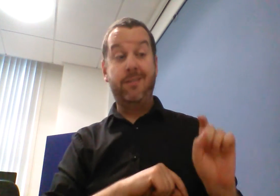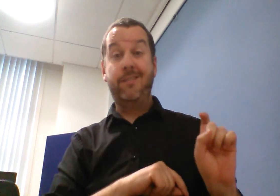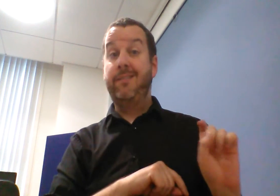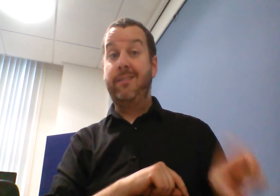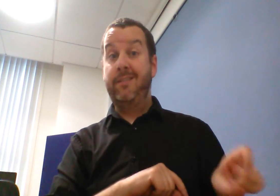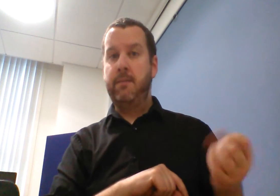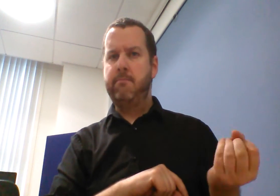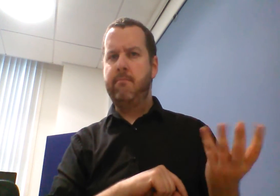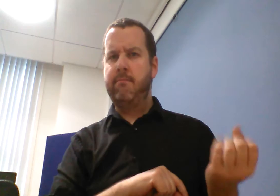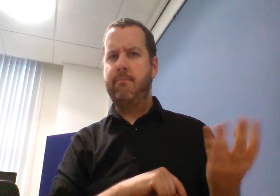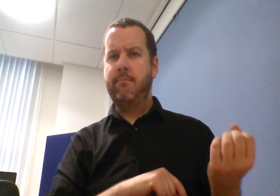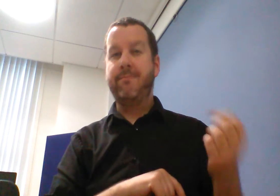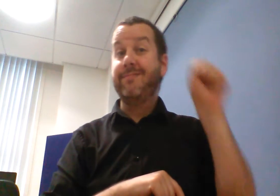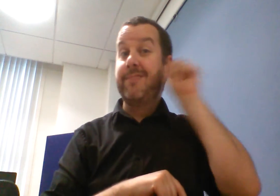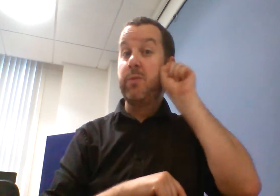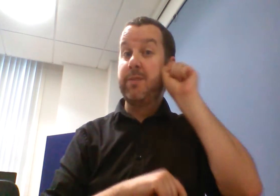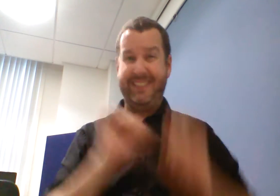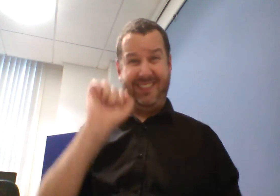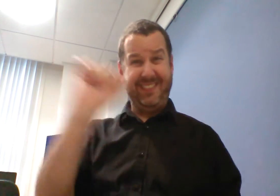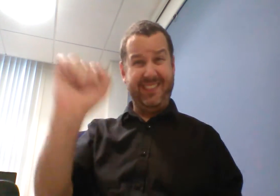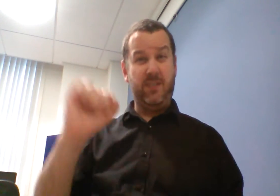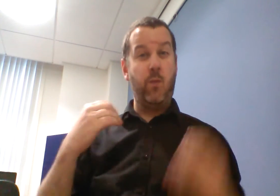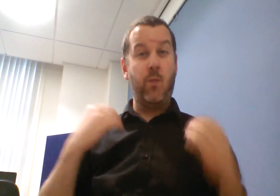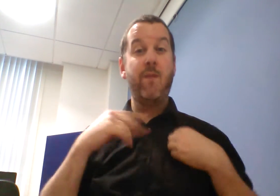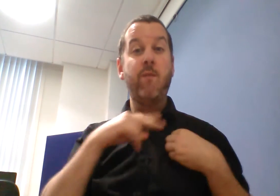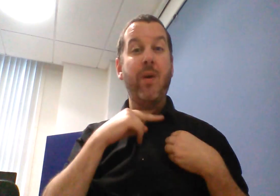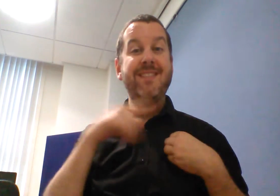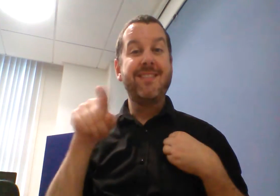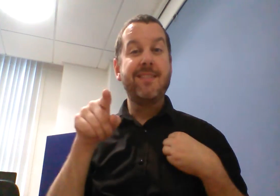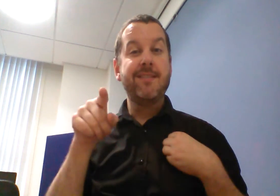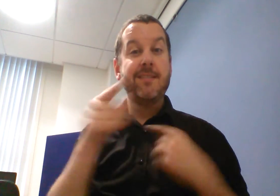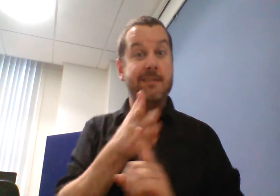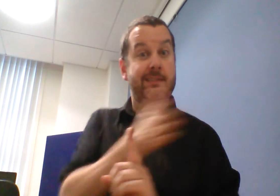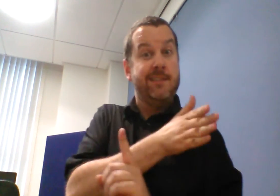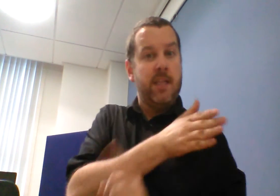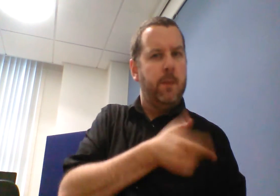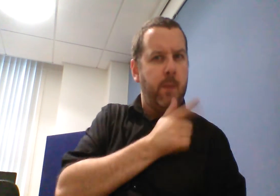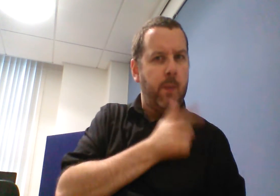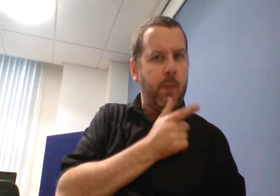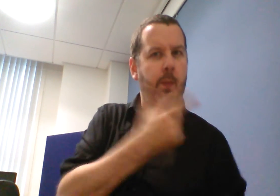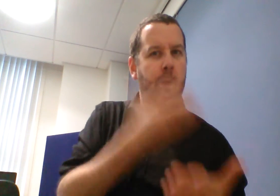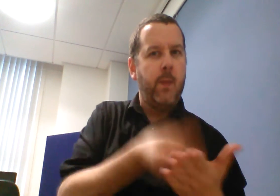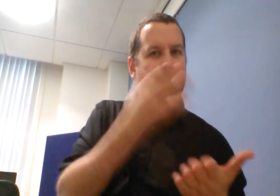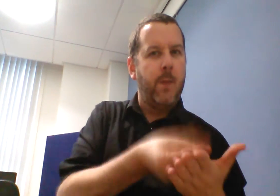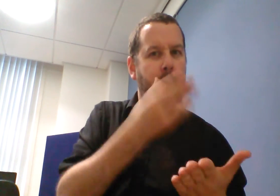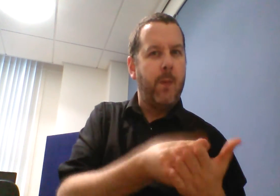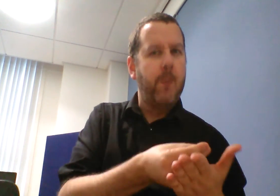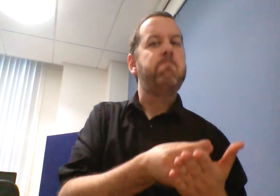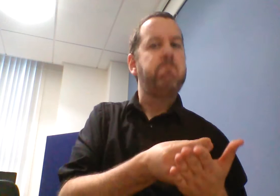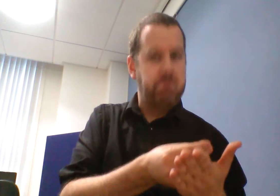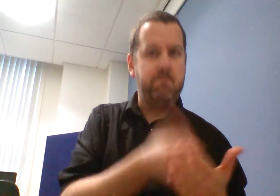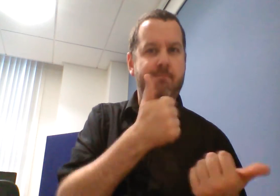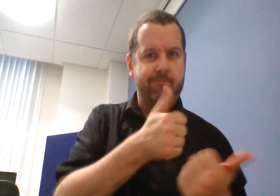He had recorded himself speaking clips of his presentation, and would click to play them as he went.